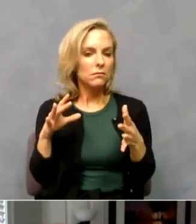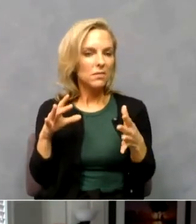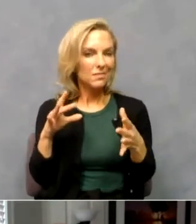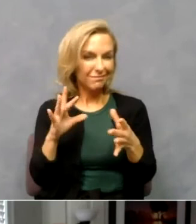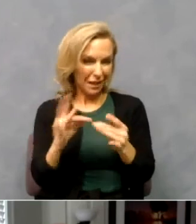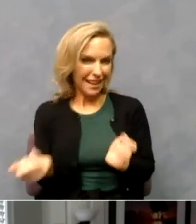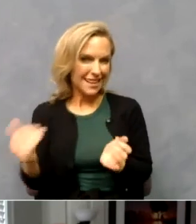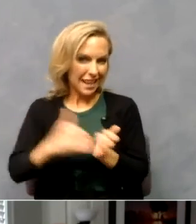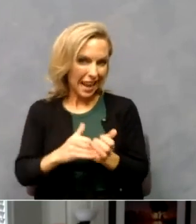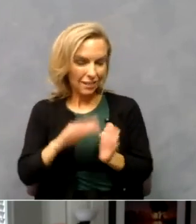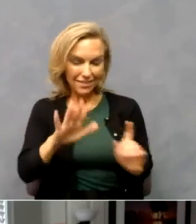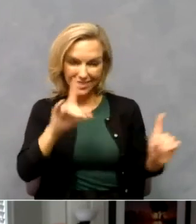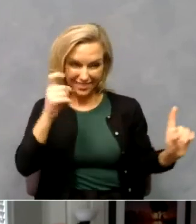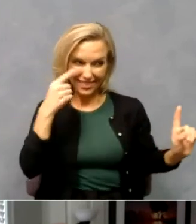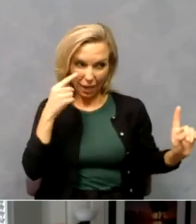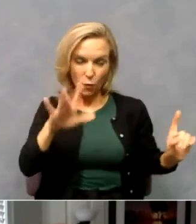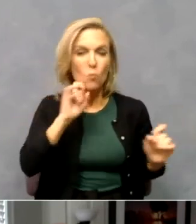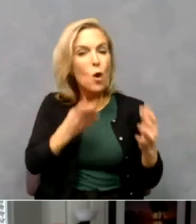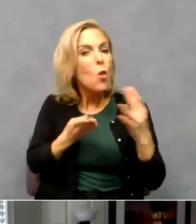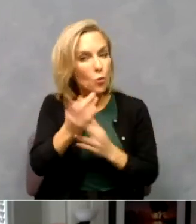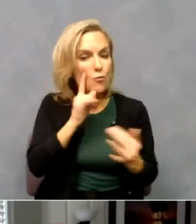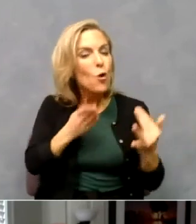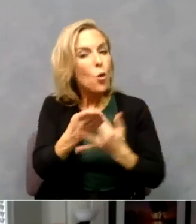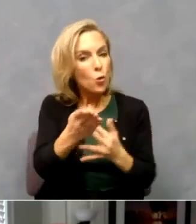says, We'll get through this and we'll get through it together. But your